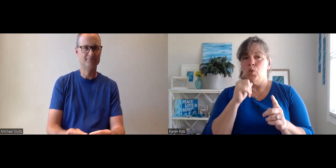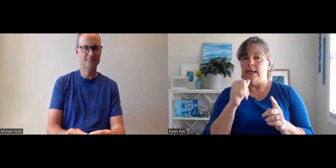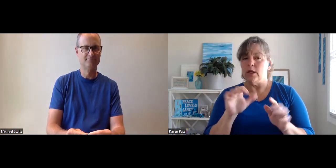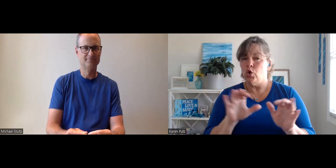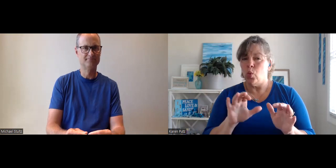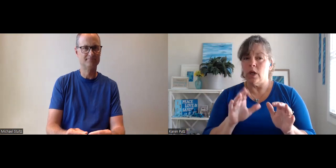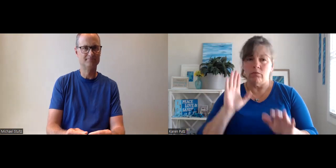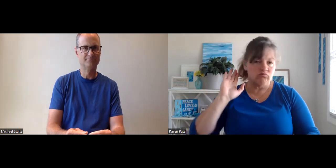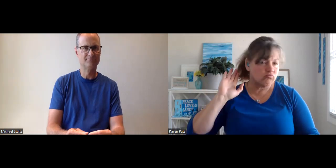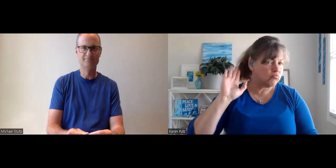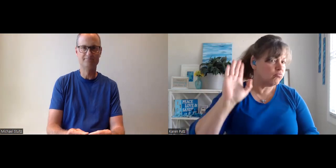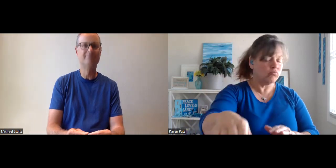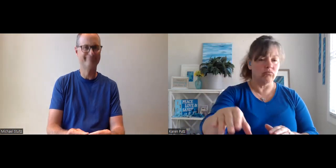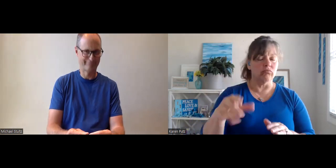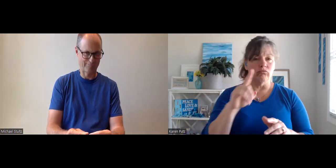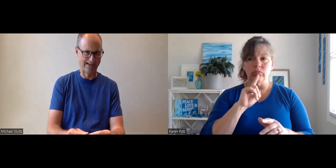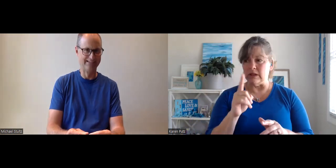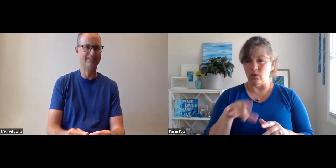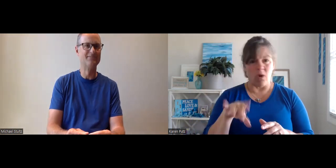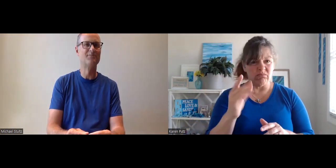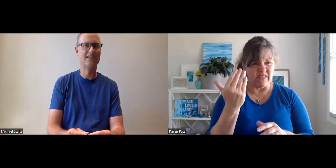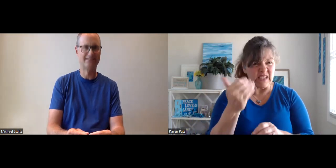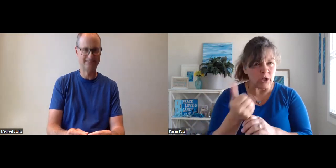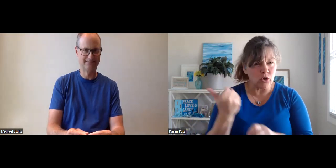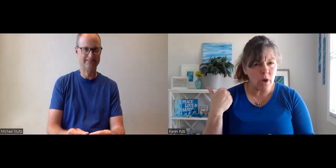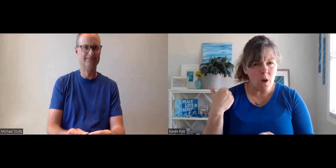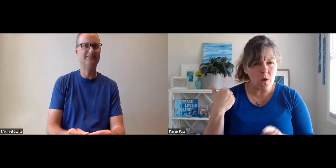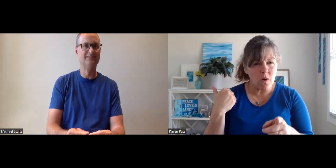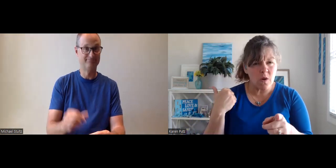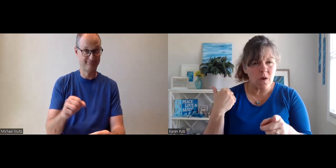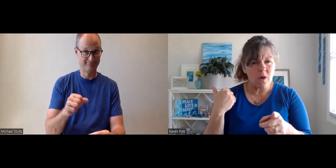but you didn't do it all the way. You just did it like recently 15 years ago.